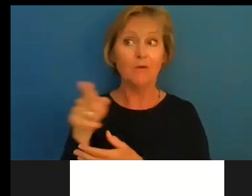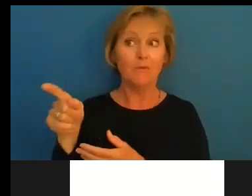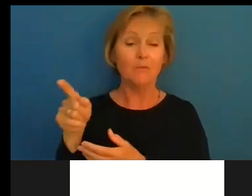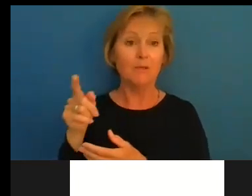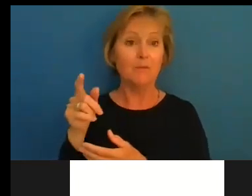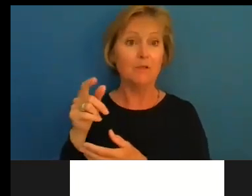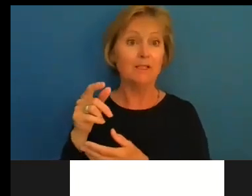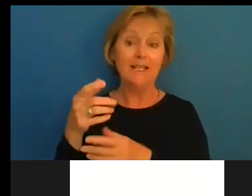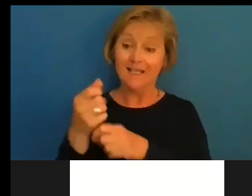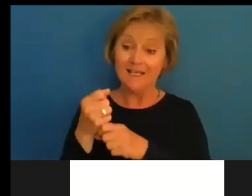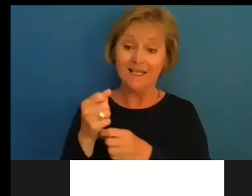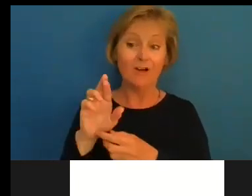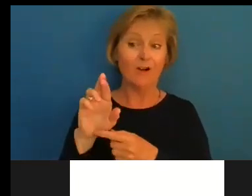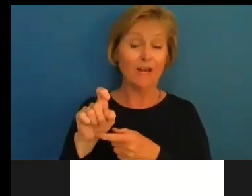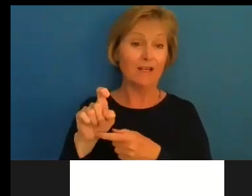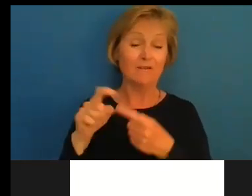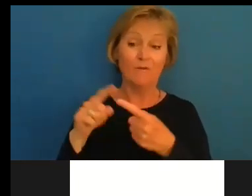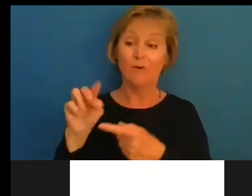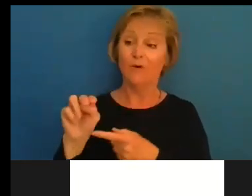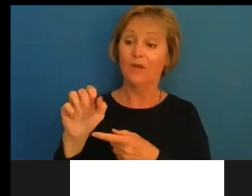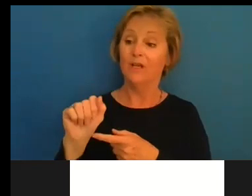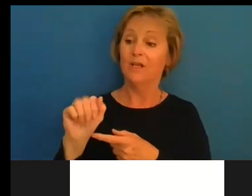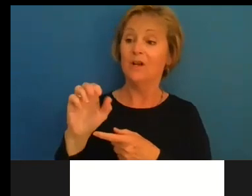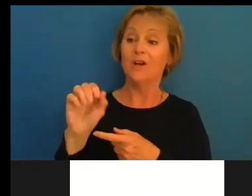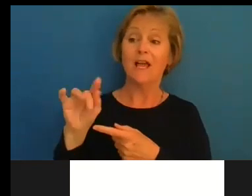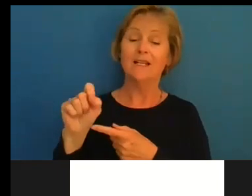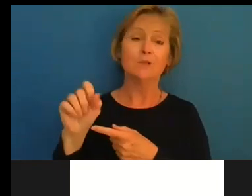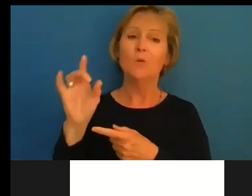a narcotics prescription is incredibly difficult right now.